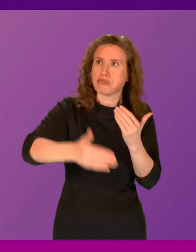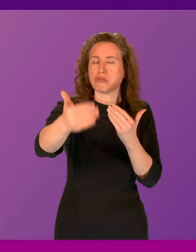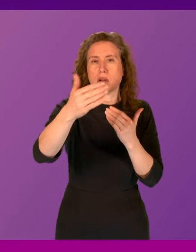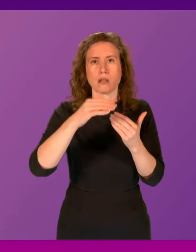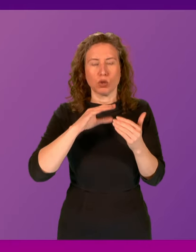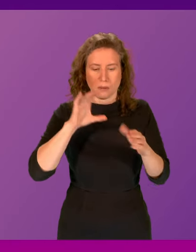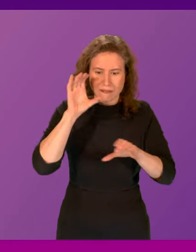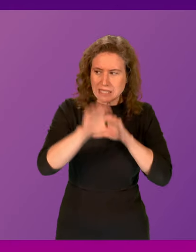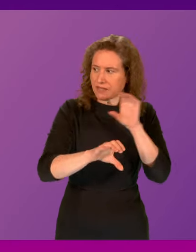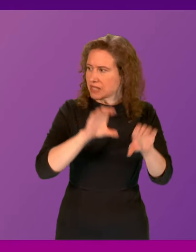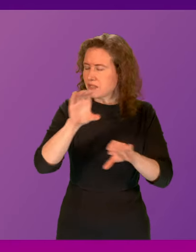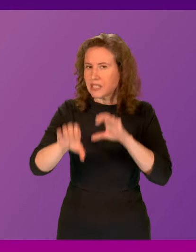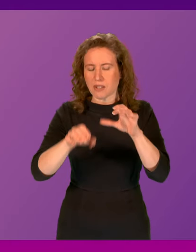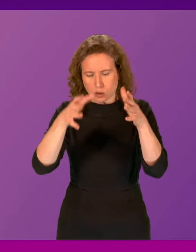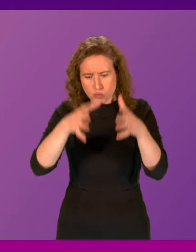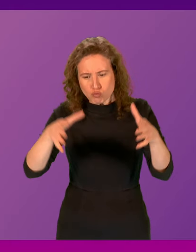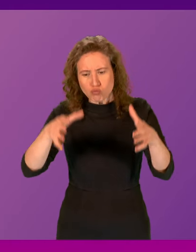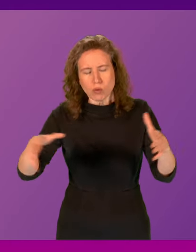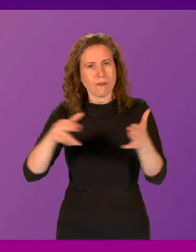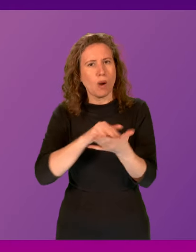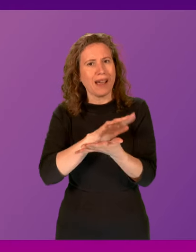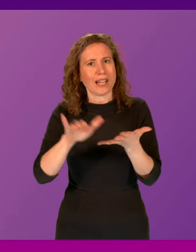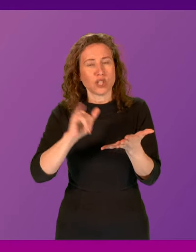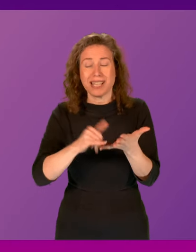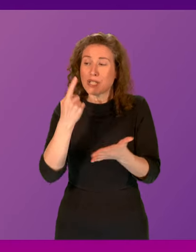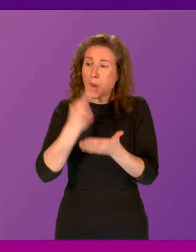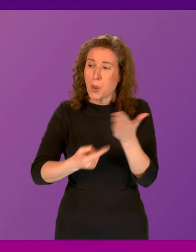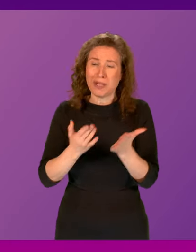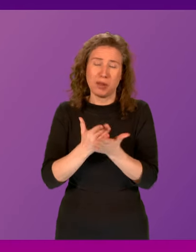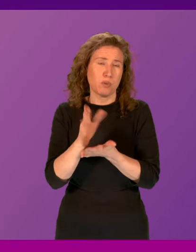investment that we would be able to make. It is only through record investment in the NHS